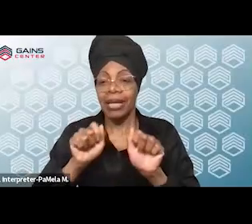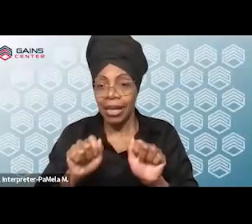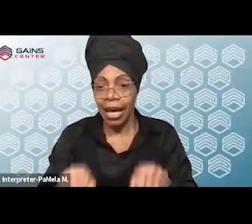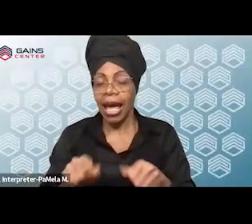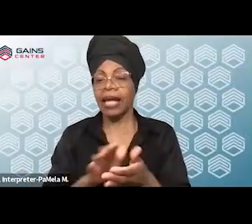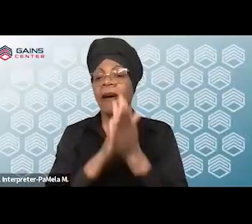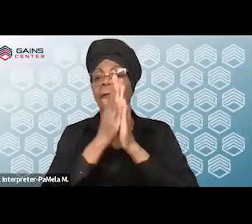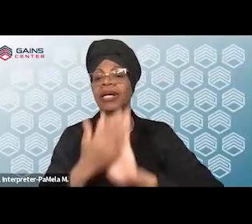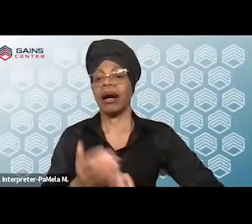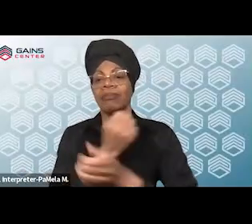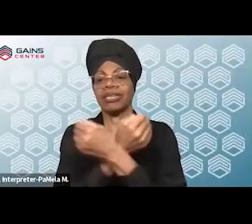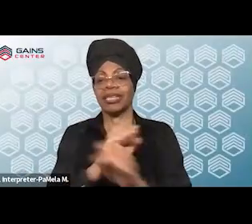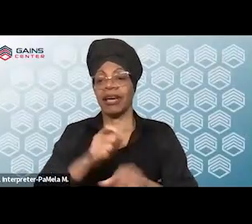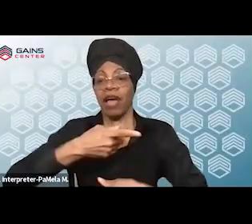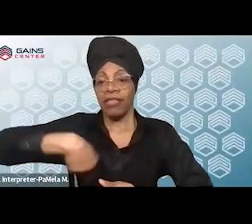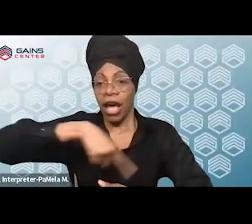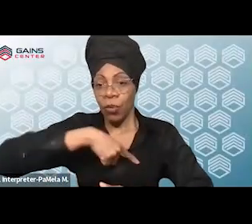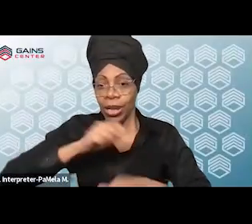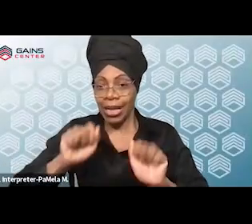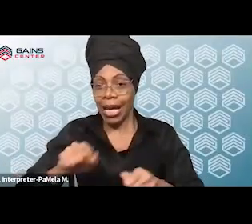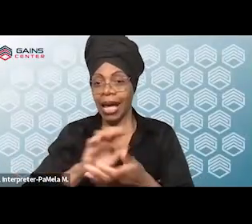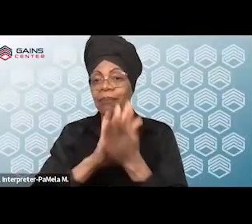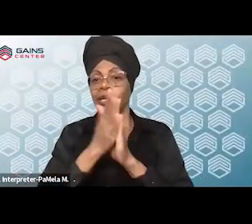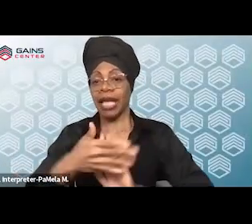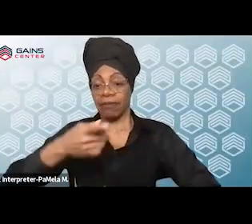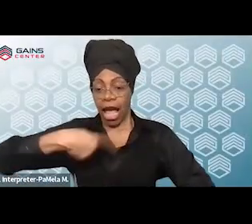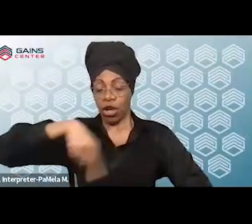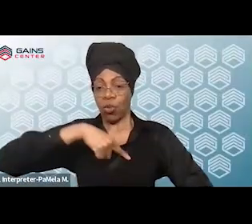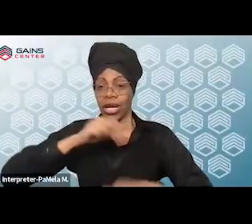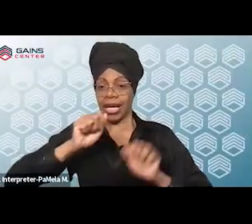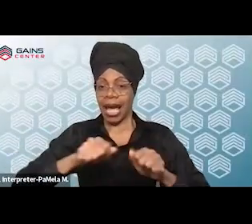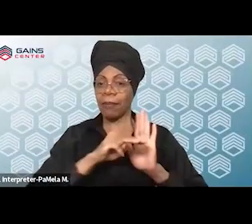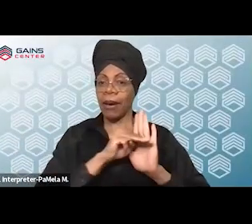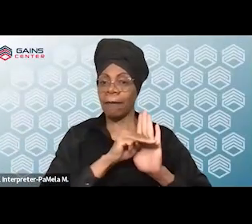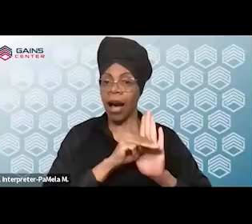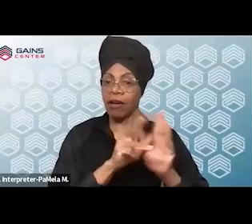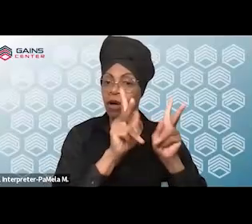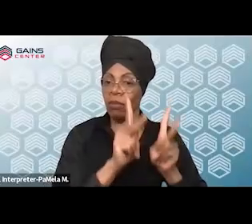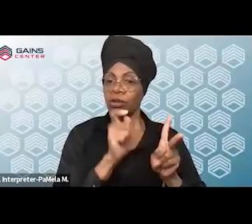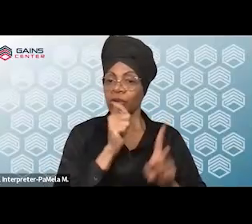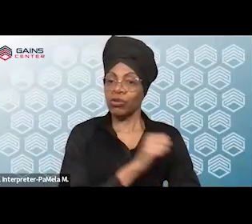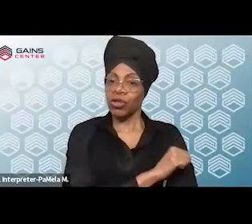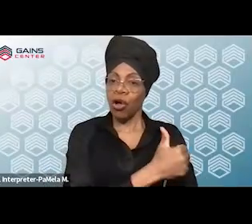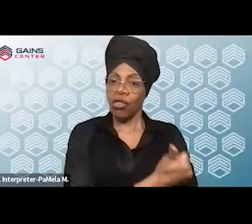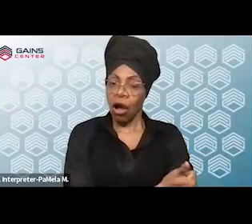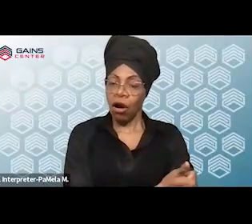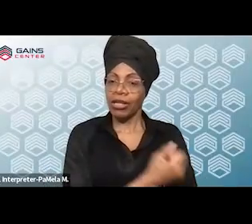That we can be safe and we can be a model for someone in authority that is safe for them. That is healing.